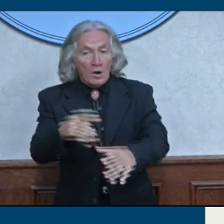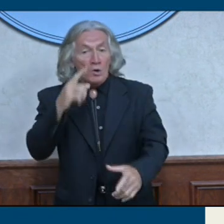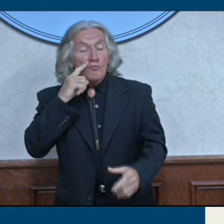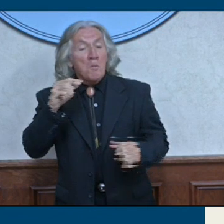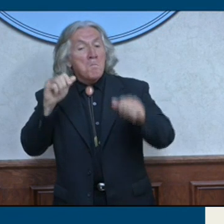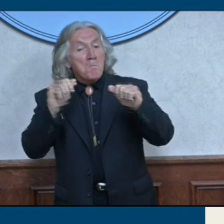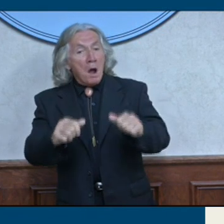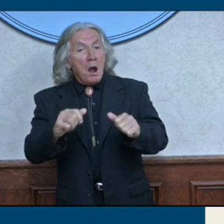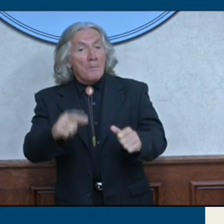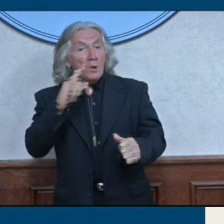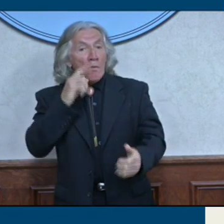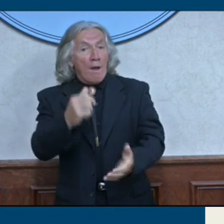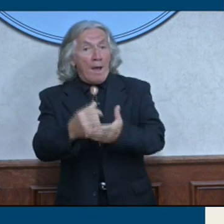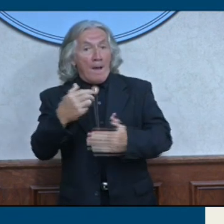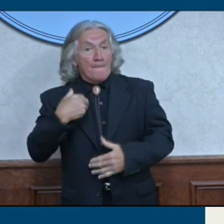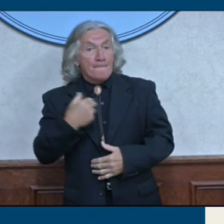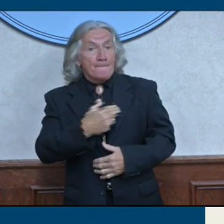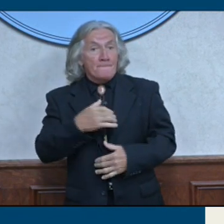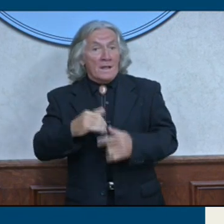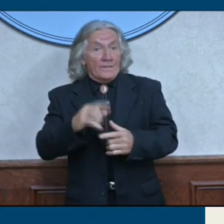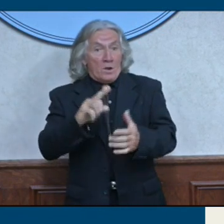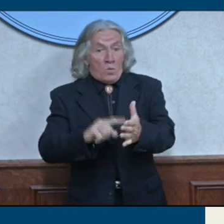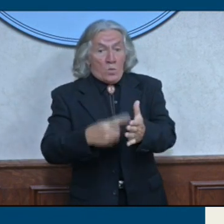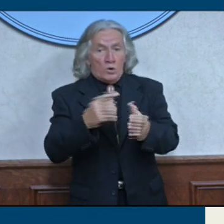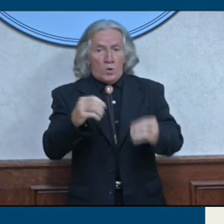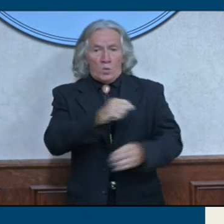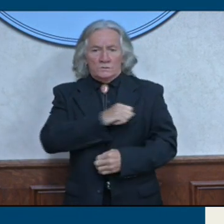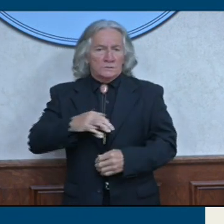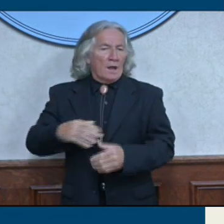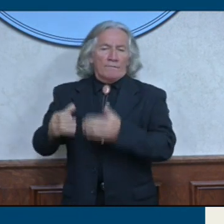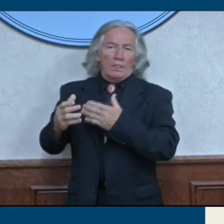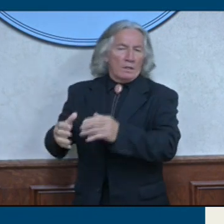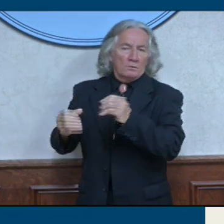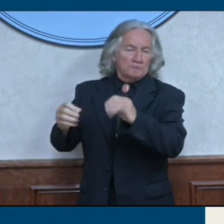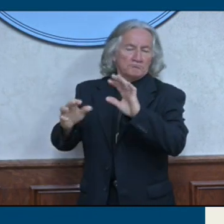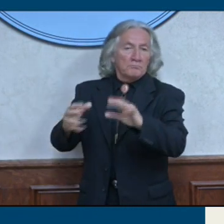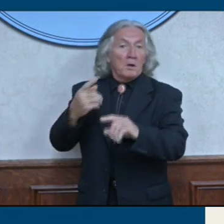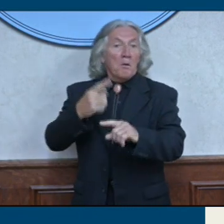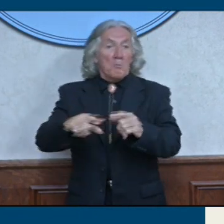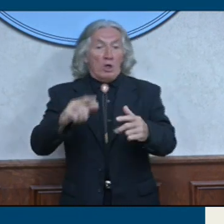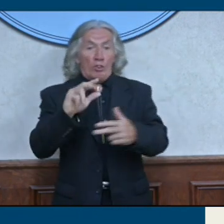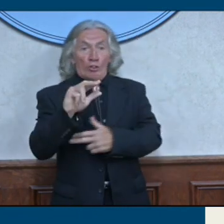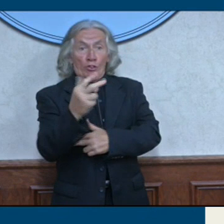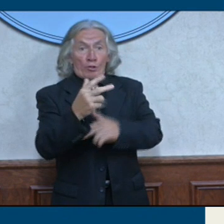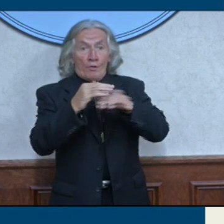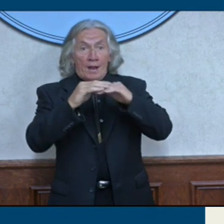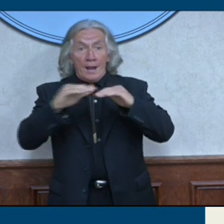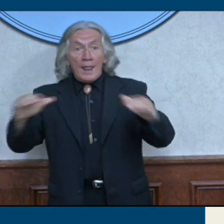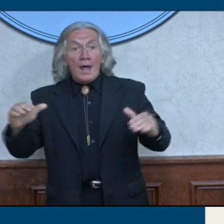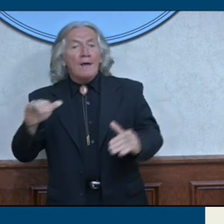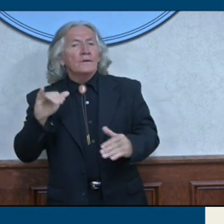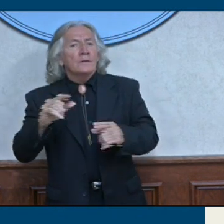INTO HOW CAN WE INCREASE THAT CAPACITY. INTO A THAT PERHAPS THERE'S SPACE FOR AND PERHAPS